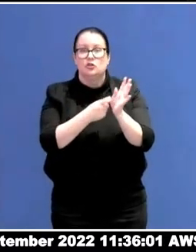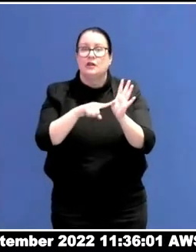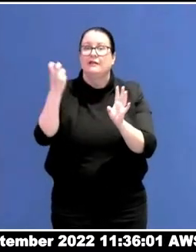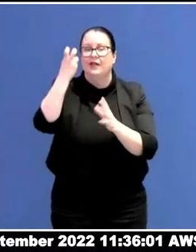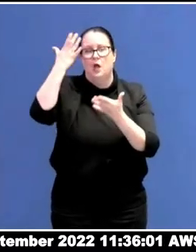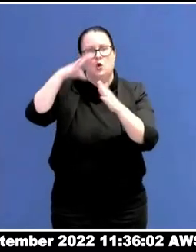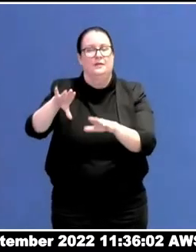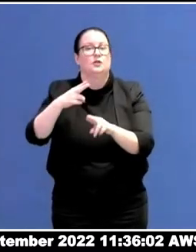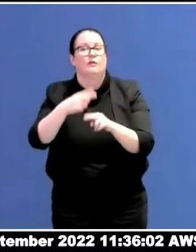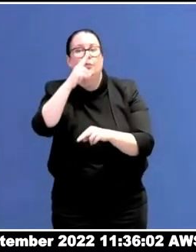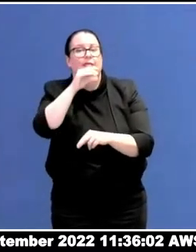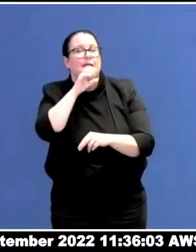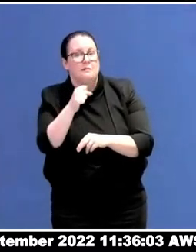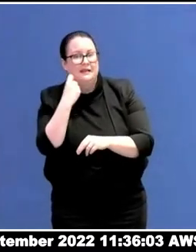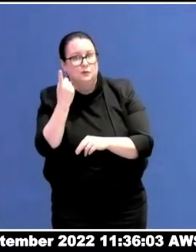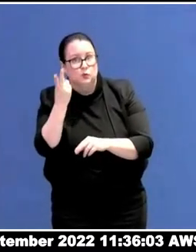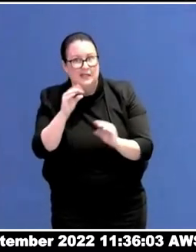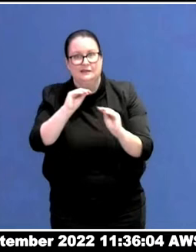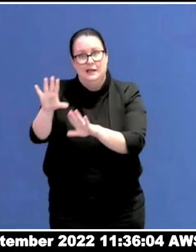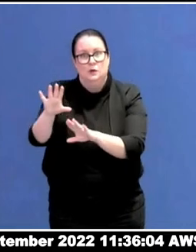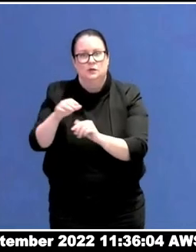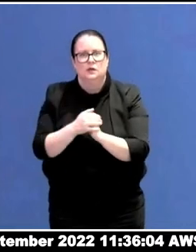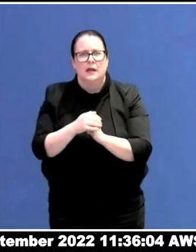But he also came out of prison without any birth certificate.